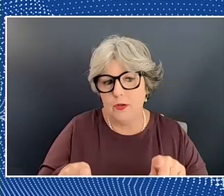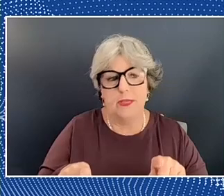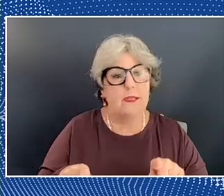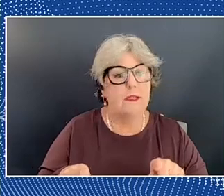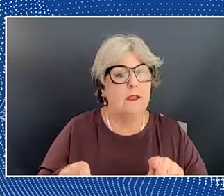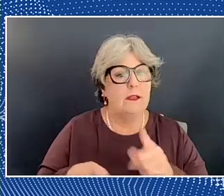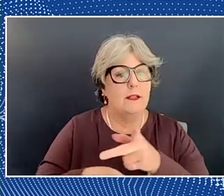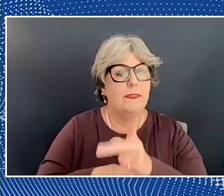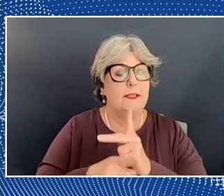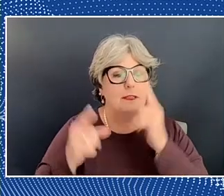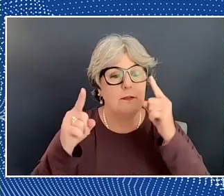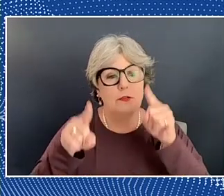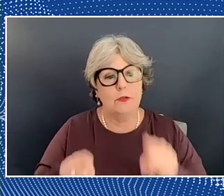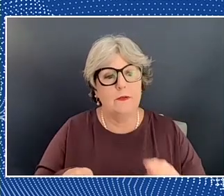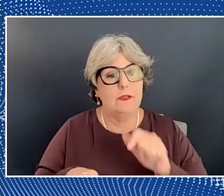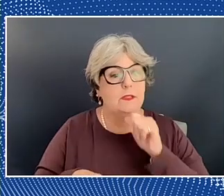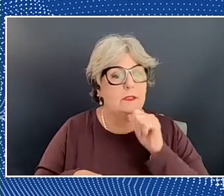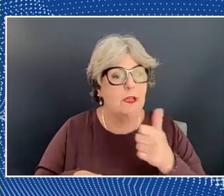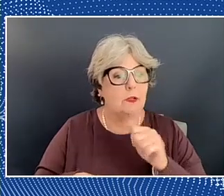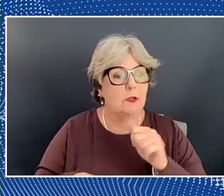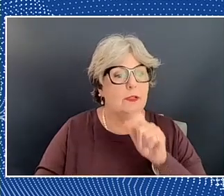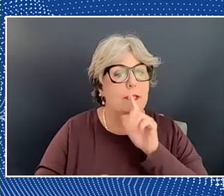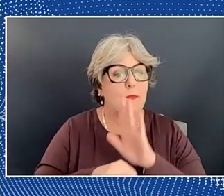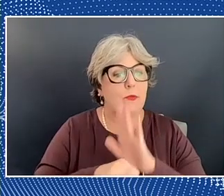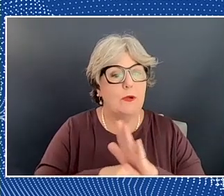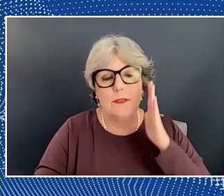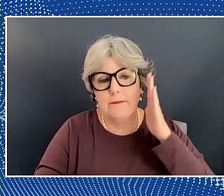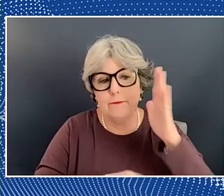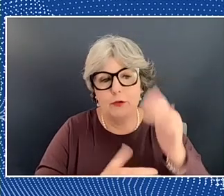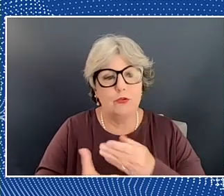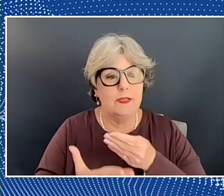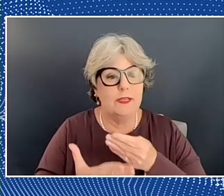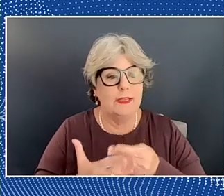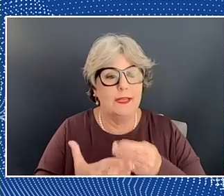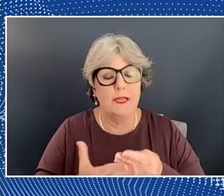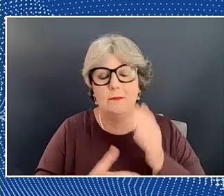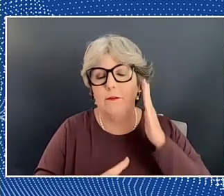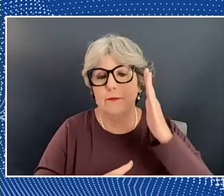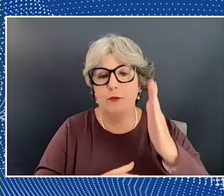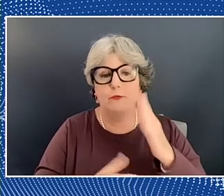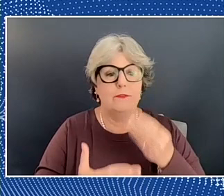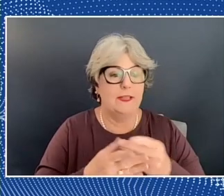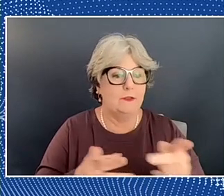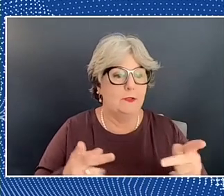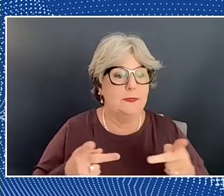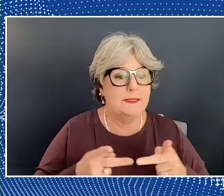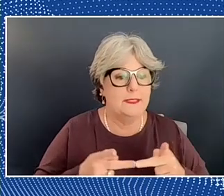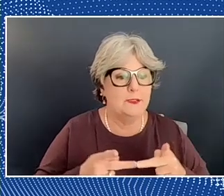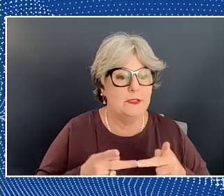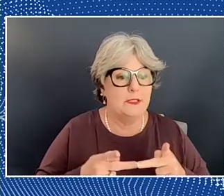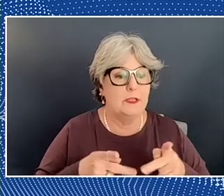are not based upon any promise of future income or future financial position except to allow for deferments and refinancing.